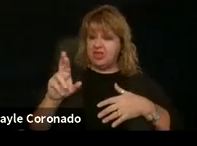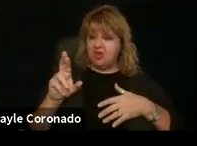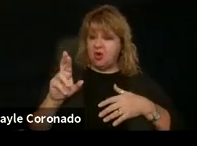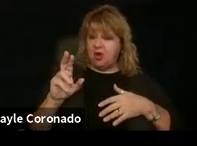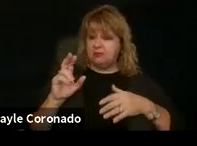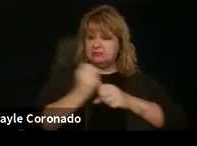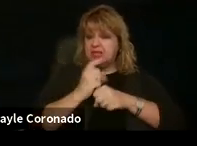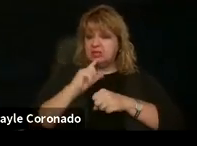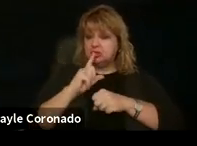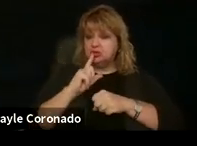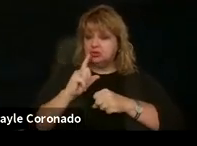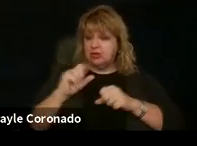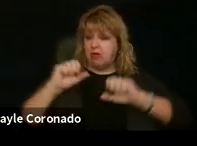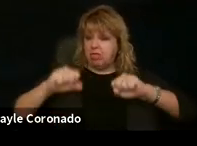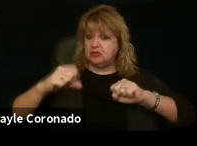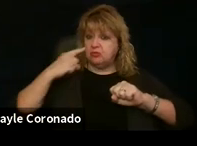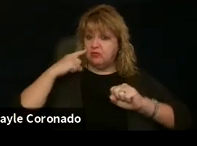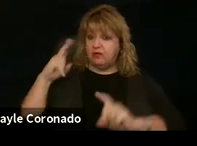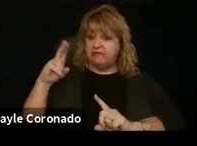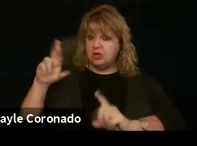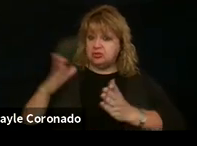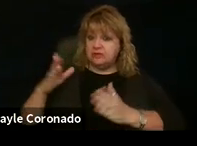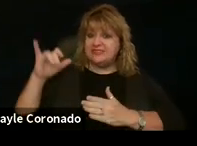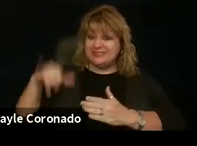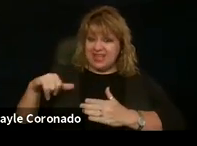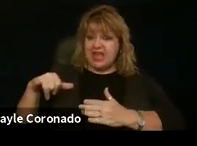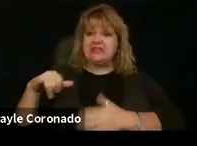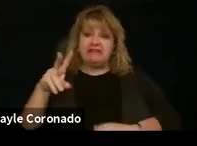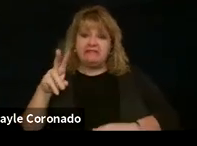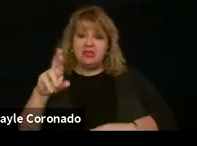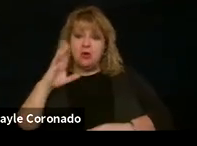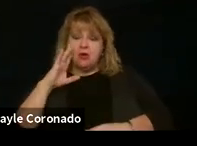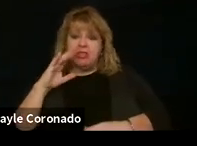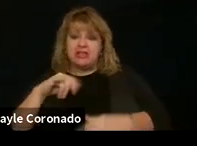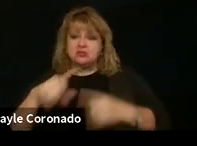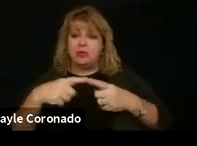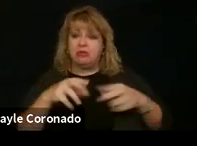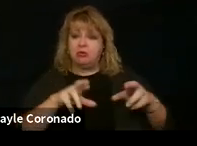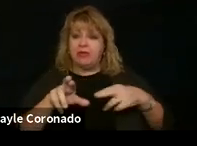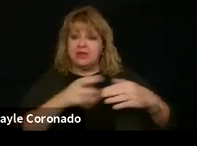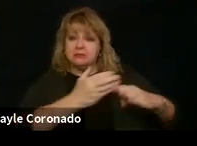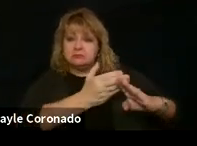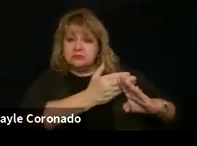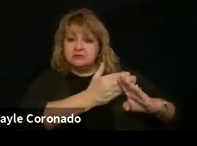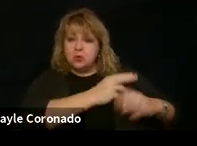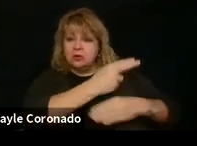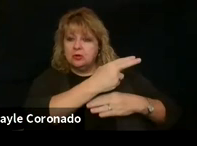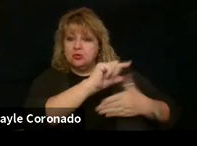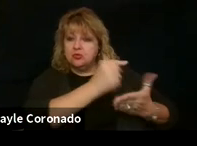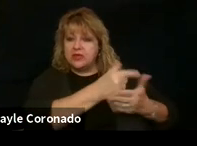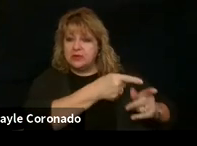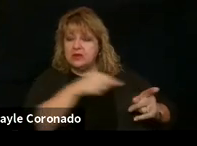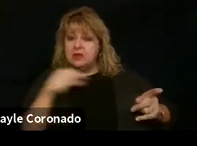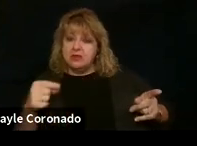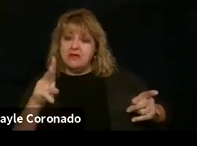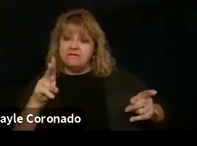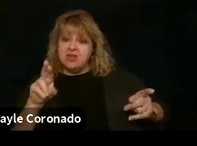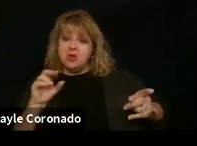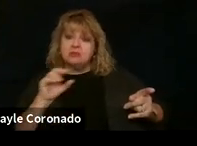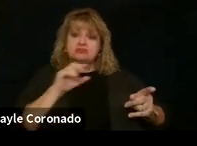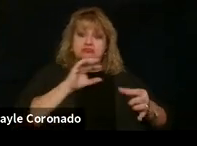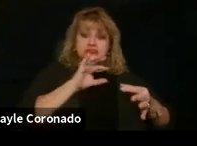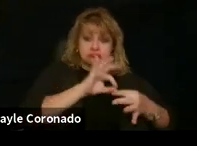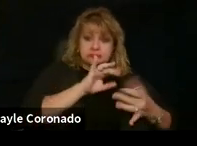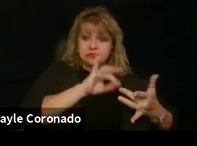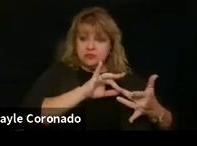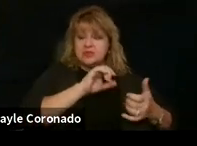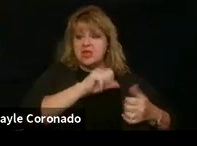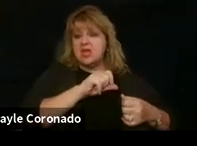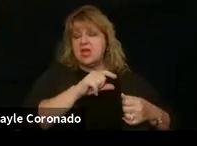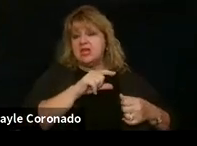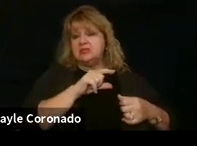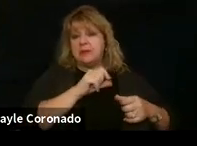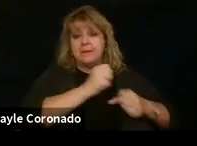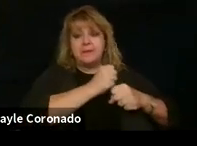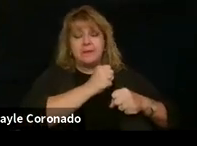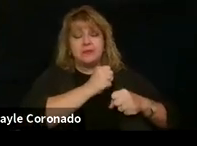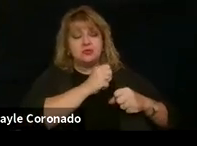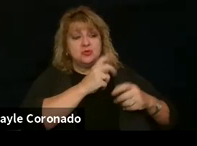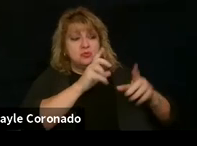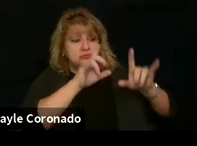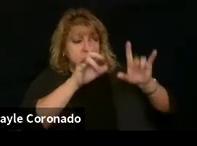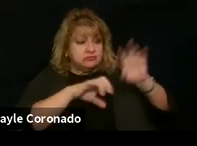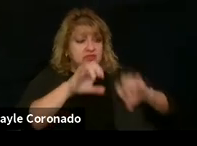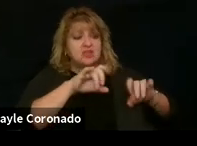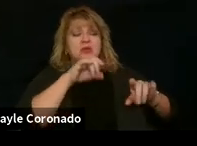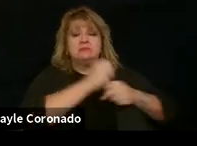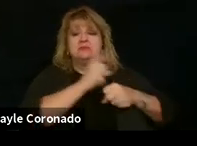That's where VR actually comes in in terms in regards to helping that student become eligible for just the regular traditional VR services.